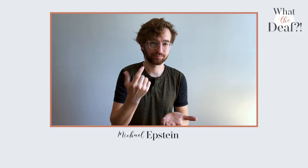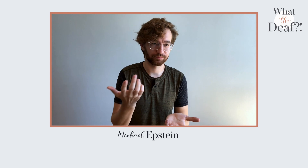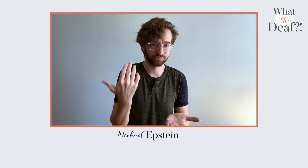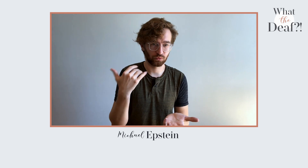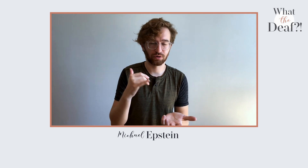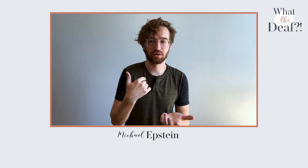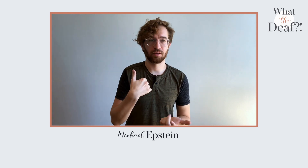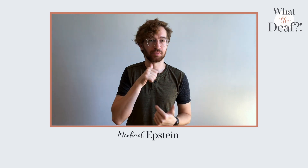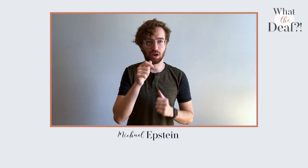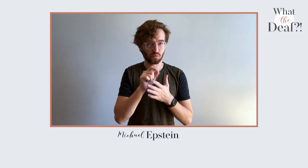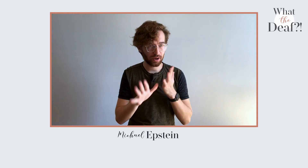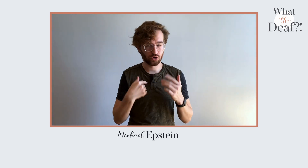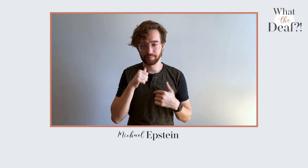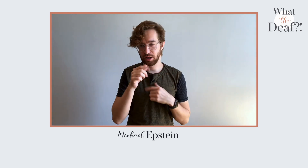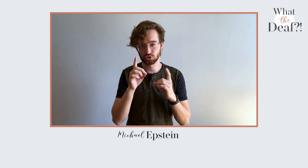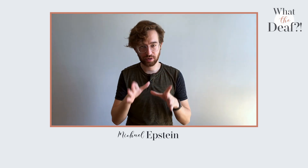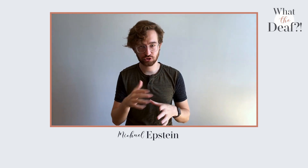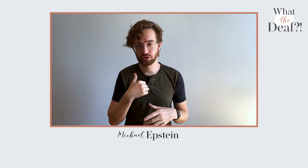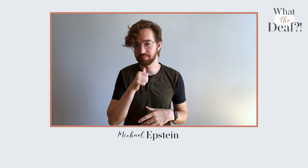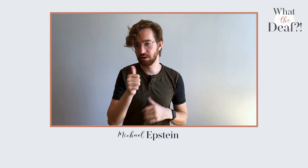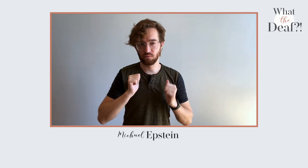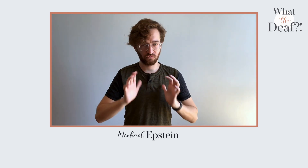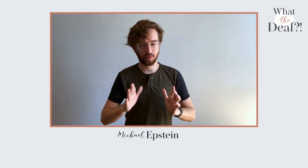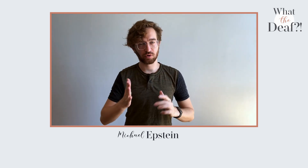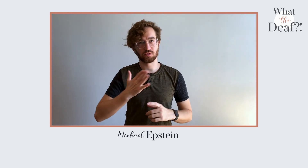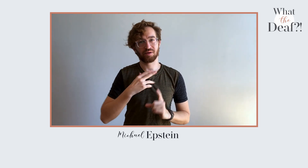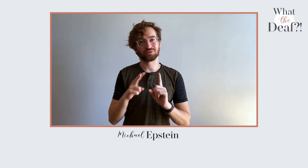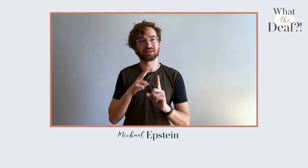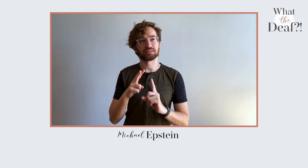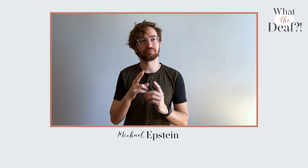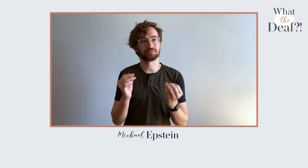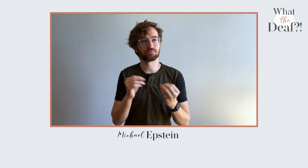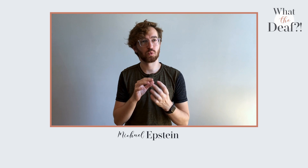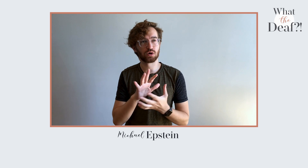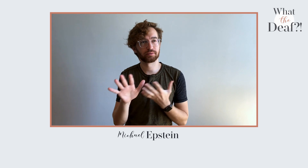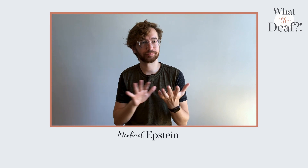because as I said, I'm not a writer or a director and I'm not a performer. So my perspective is more